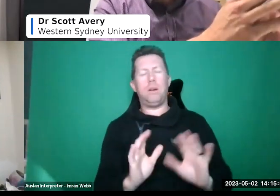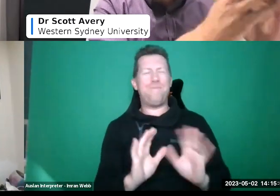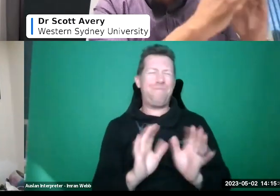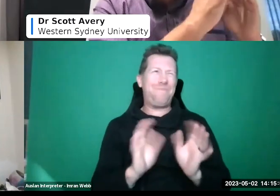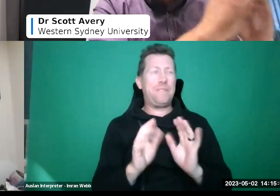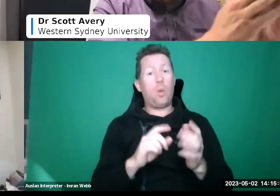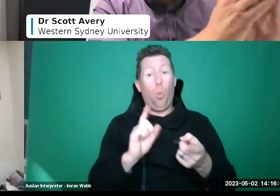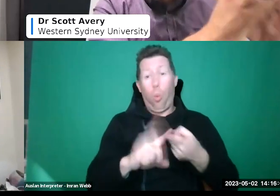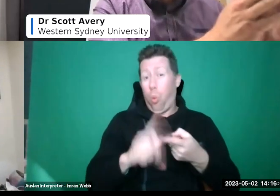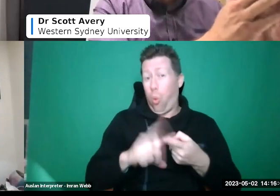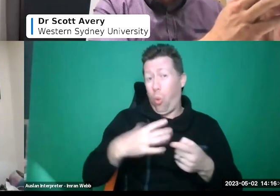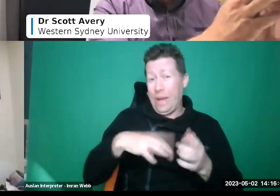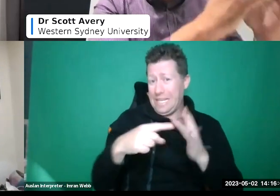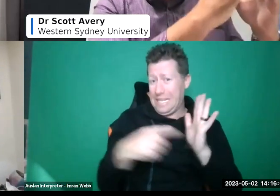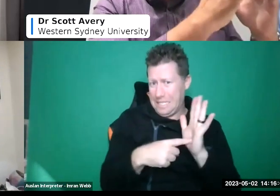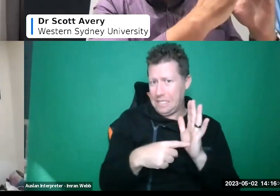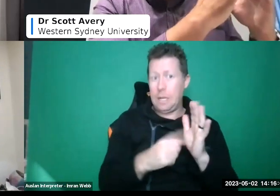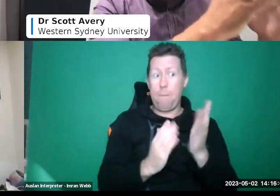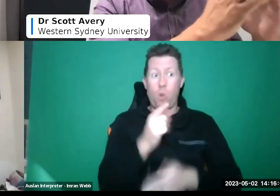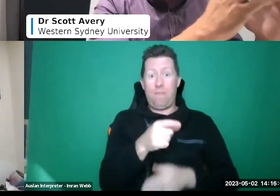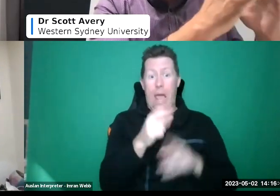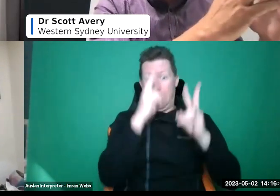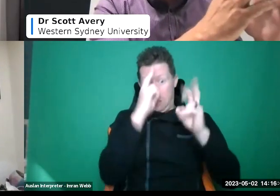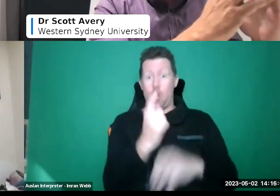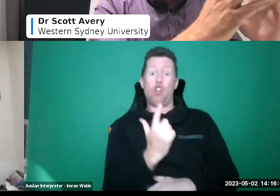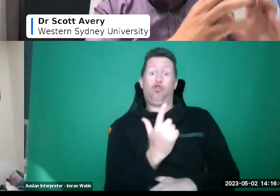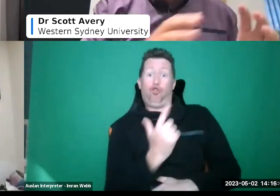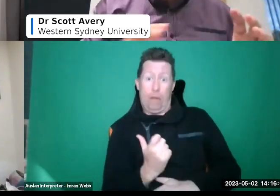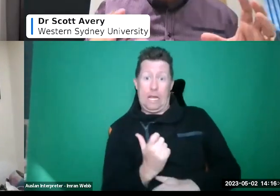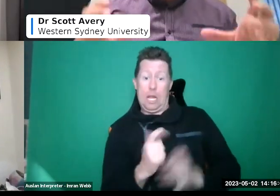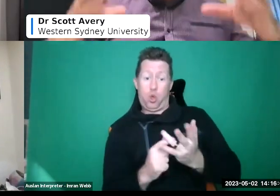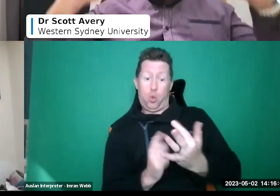because that's an important trigger for accessing disability supports.